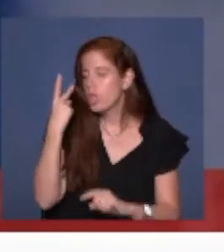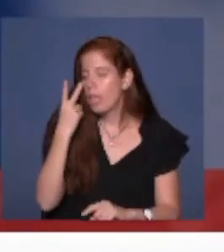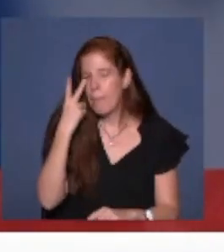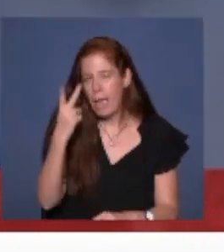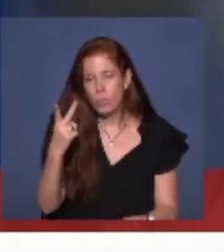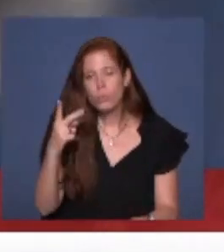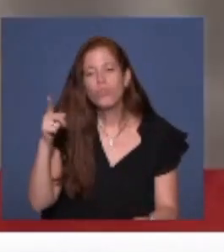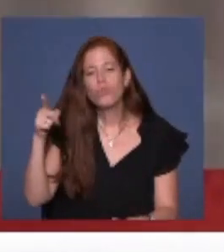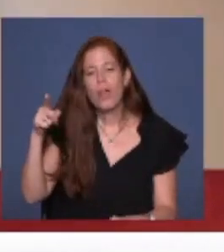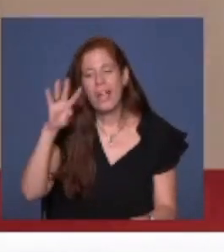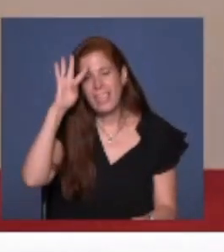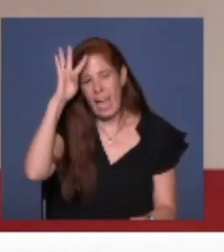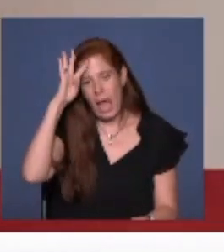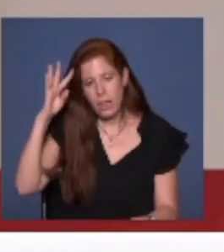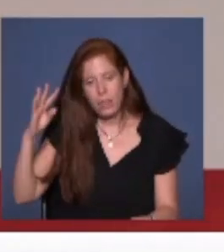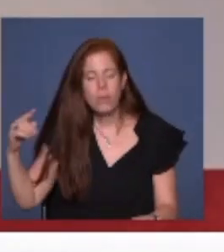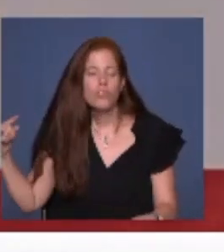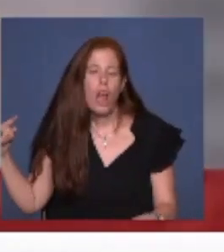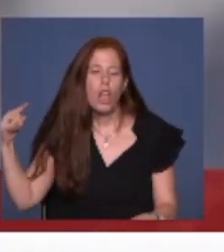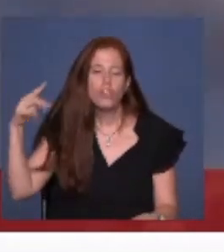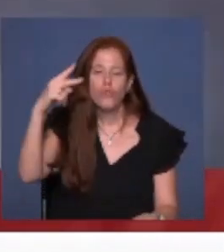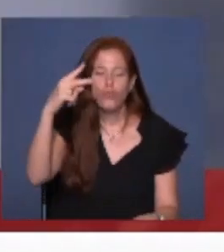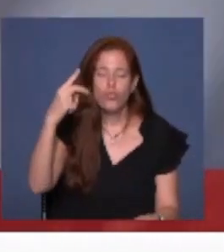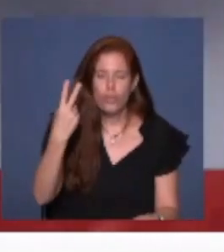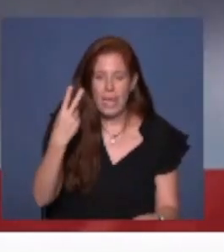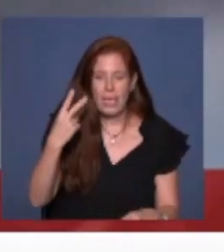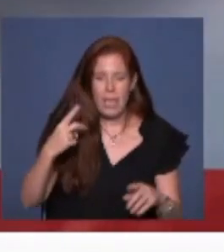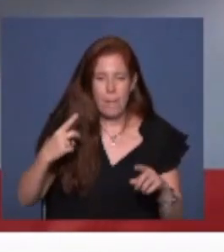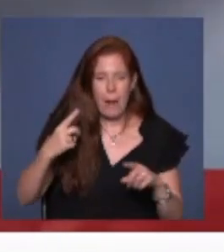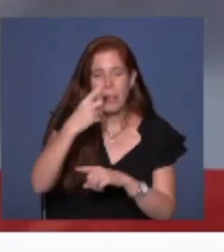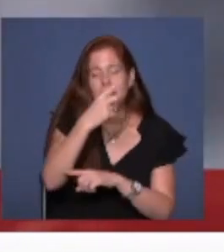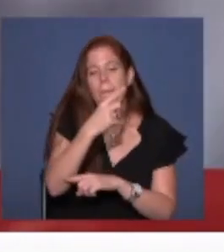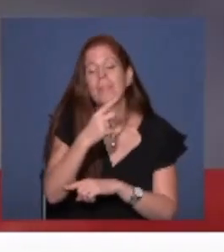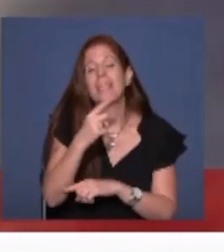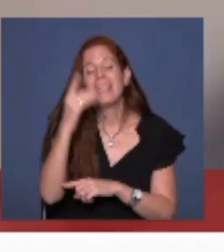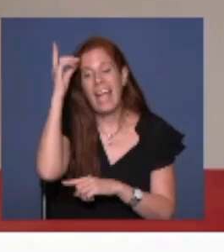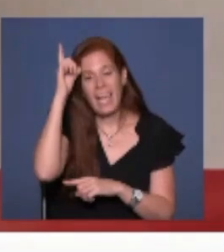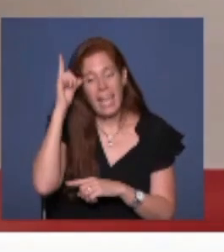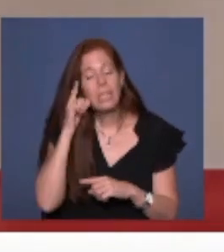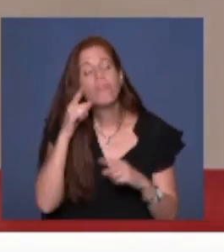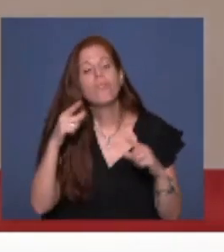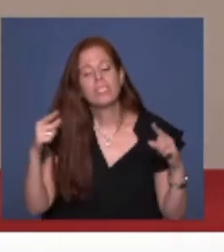and they were intercepted. So that option hasn't been ruled out, but thoughts are at the moment that it was from the Houthis,